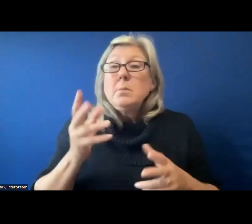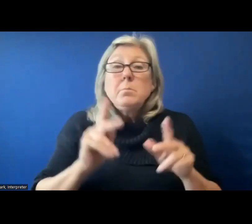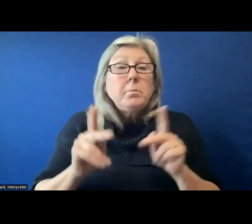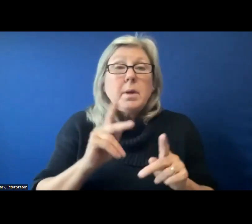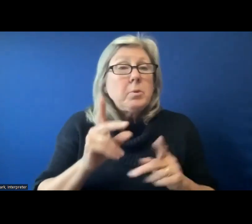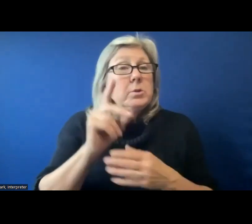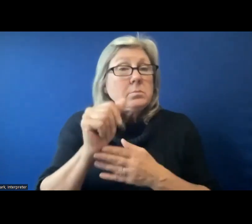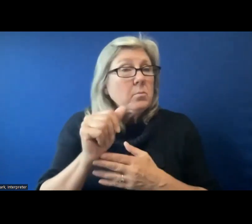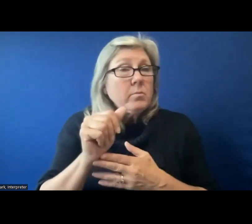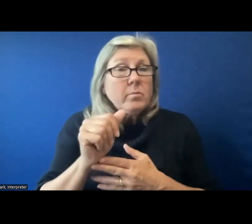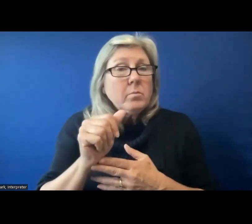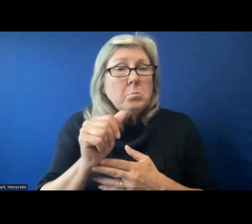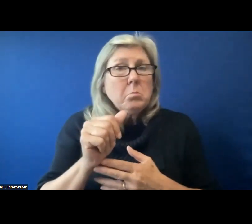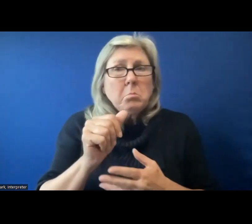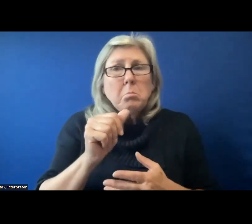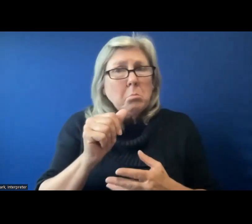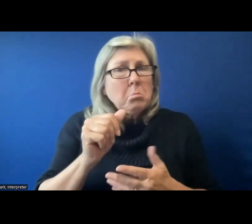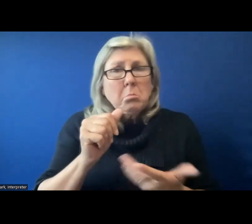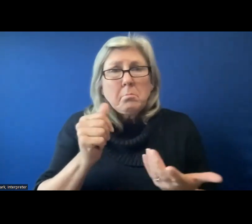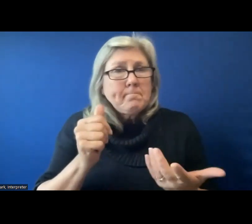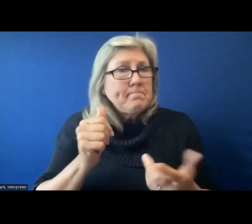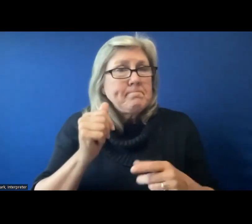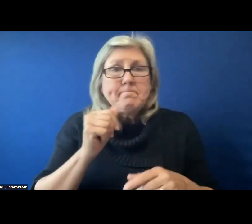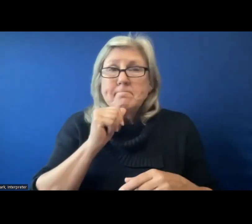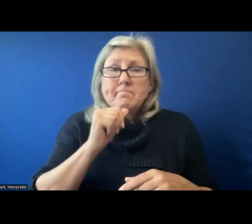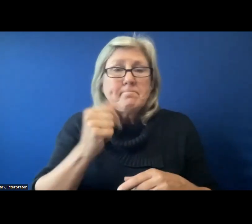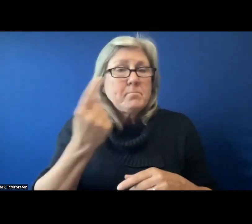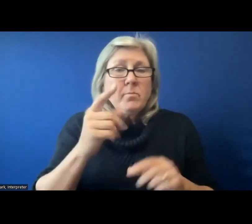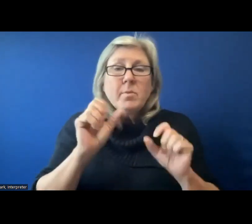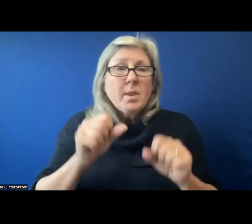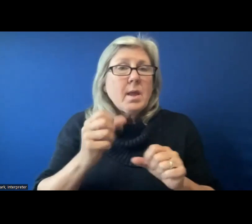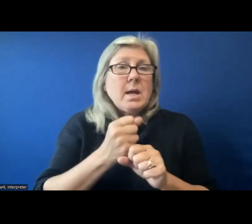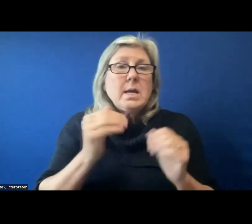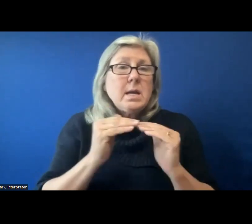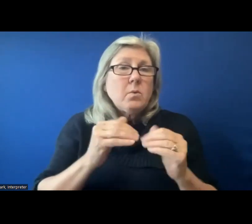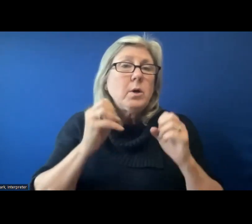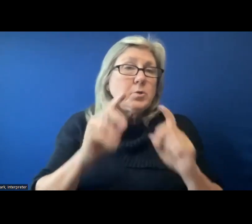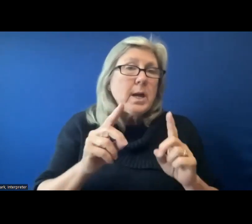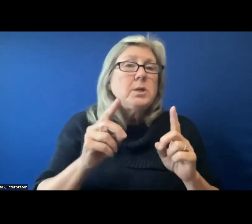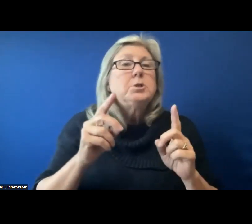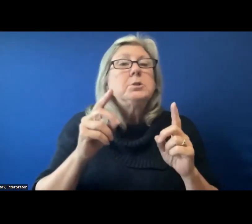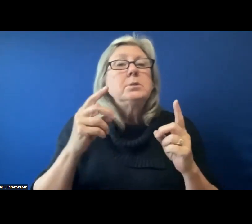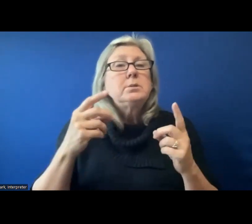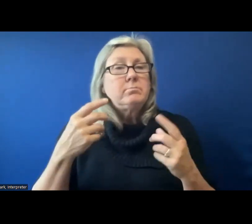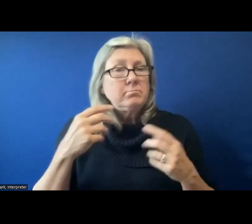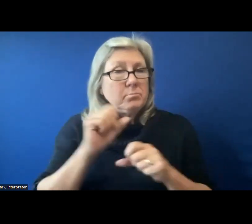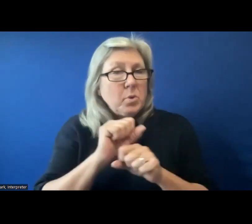able unable to access equal education, employment, health care, and participation in this democracy.